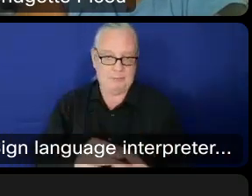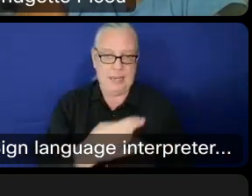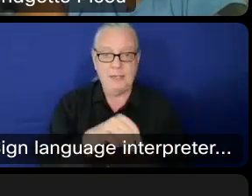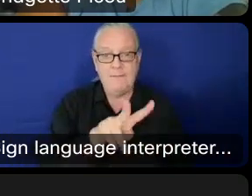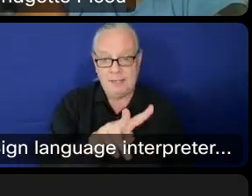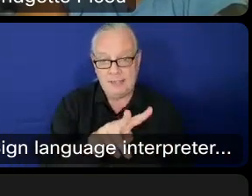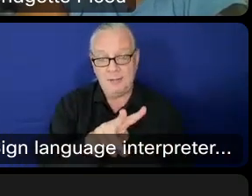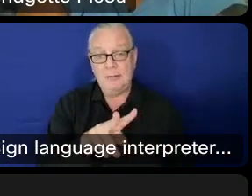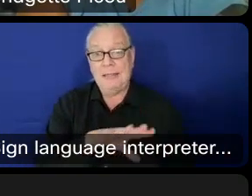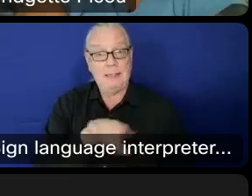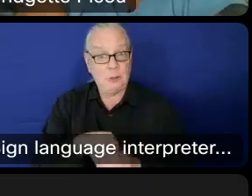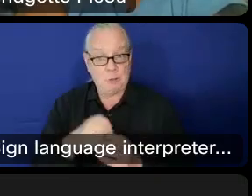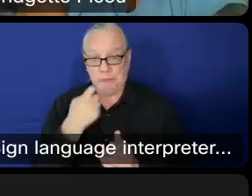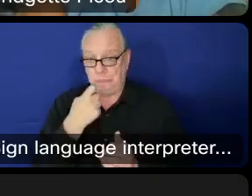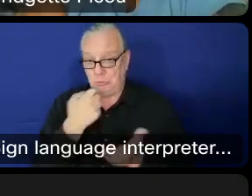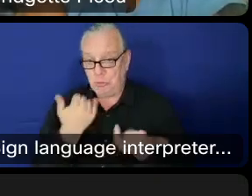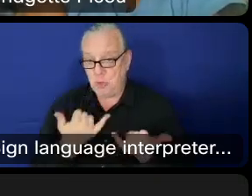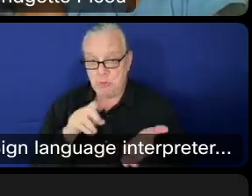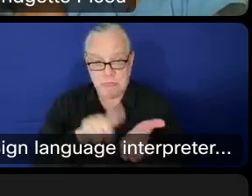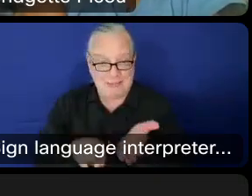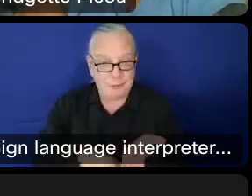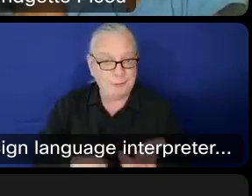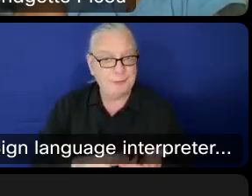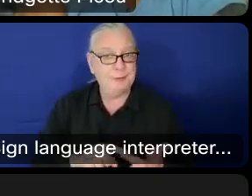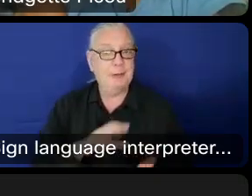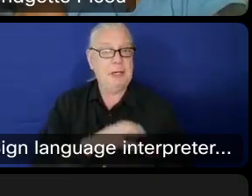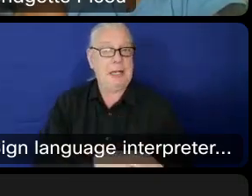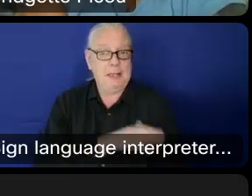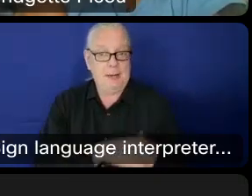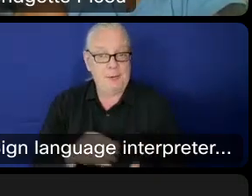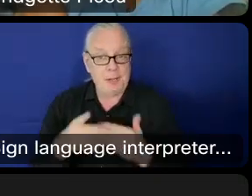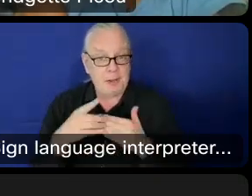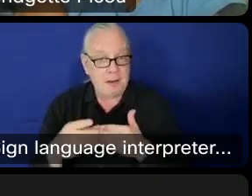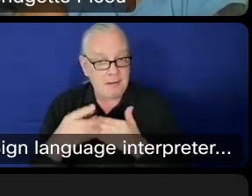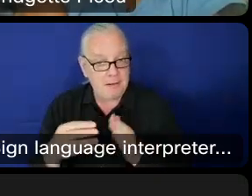research, clinical items. It's a great,